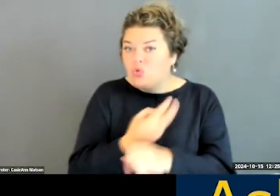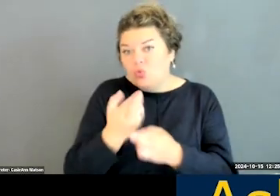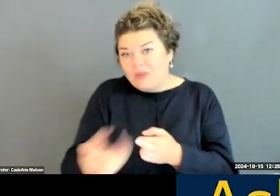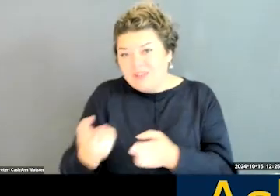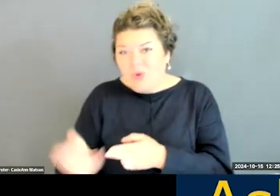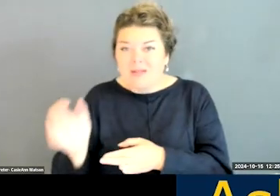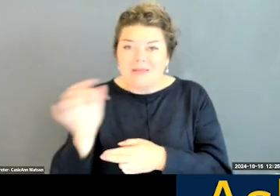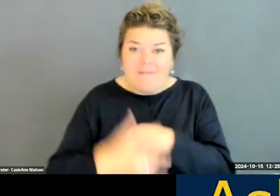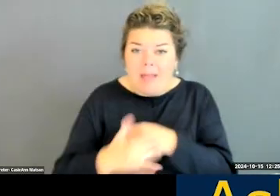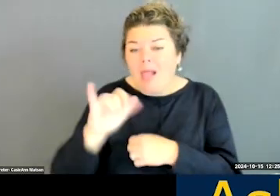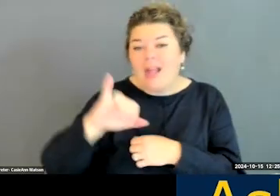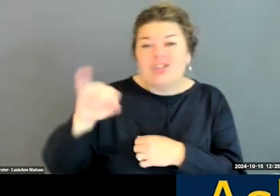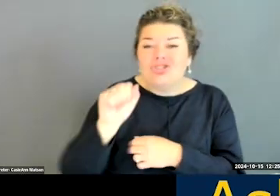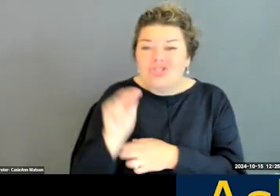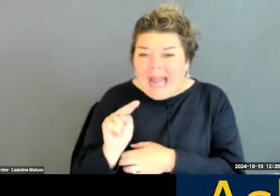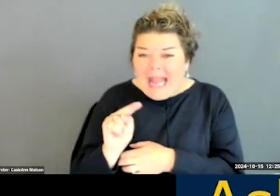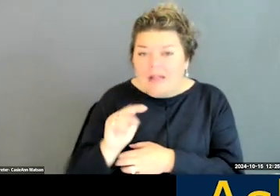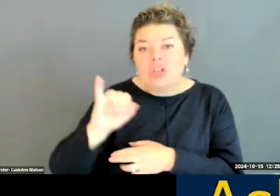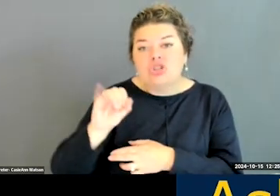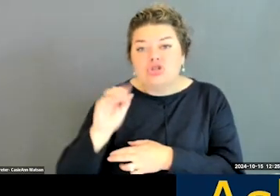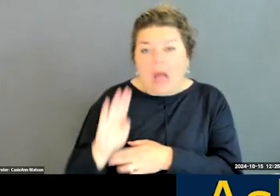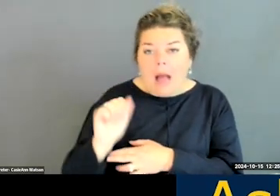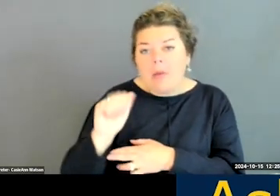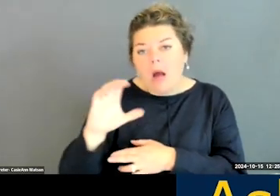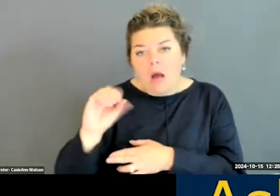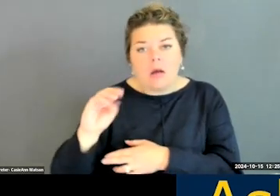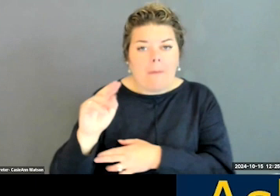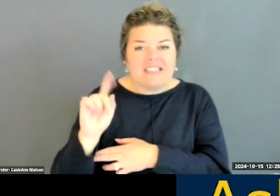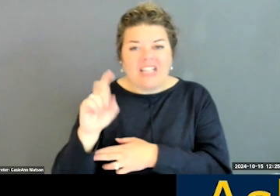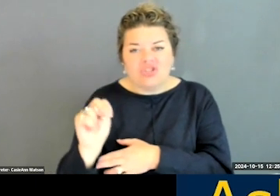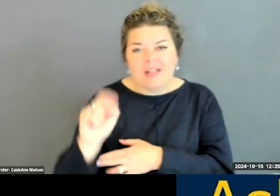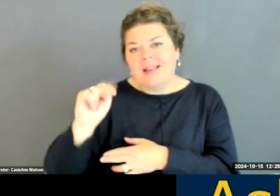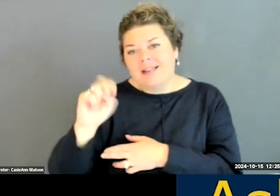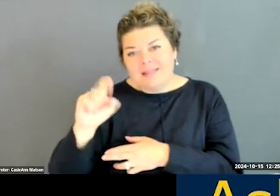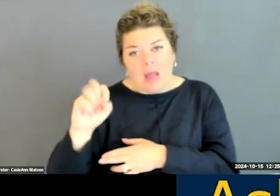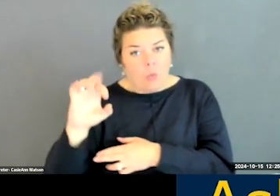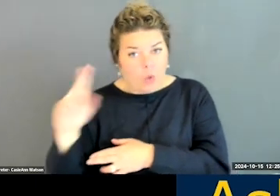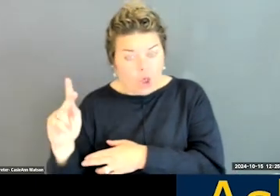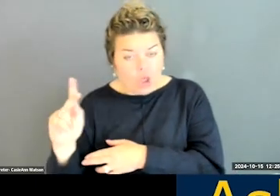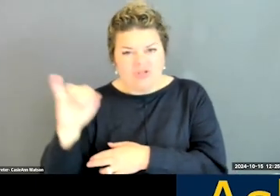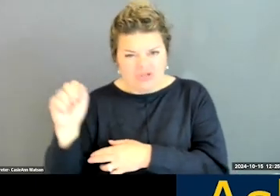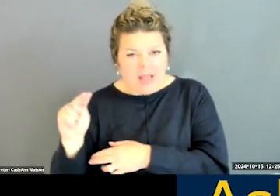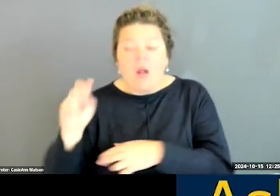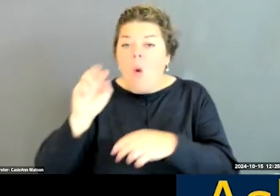like JAN, the Job Accommodation Network, or you can come and talk to the accessibility specialist with the Disability Equity Office.